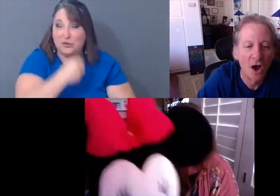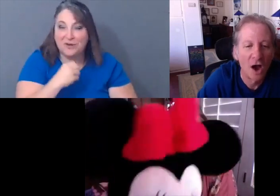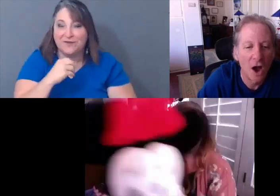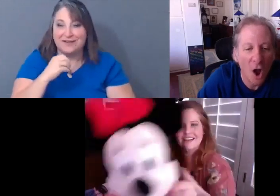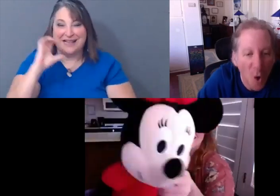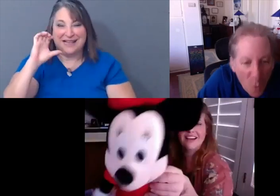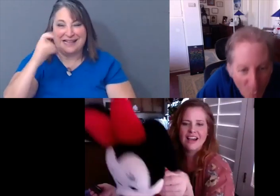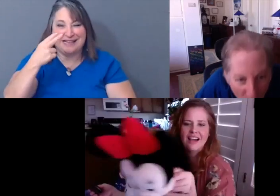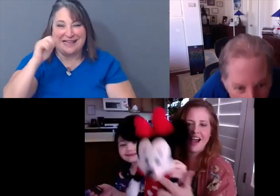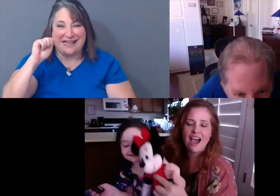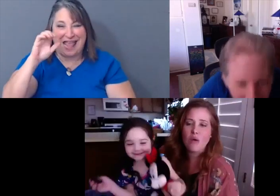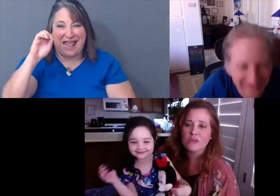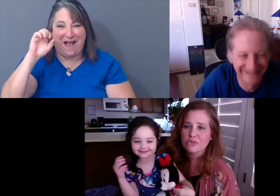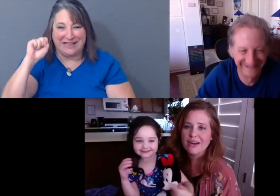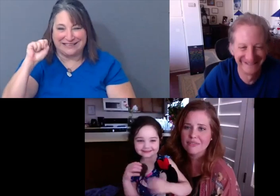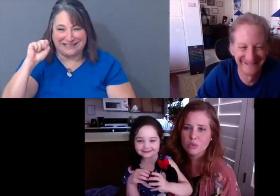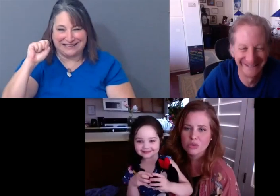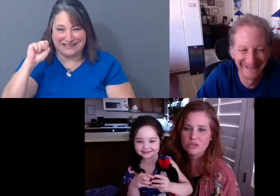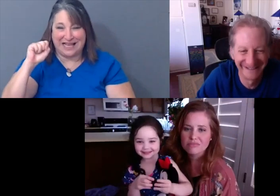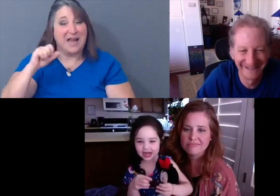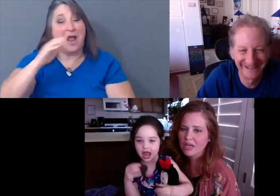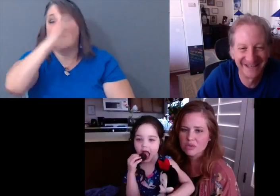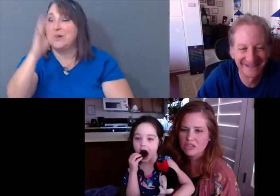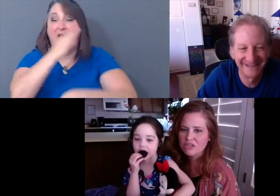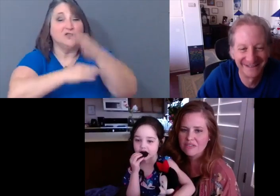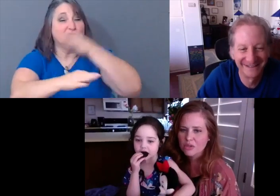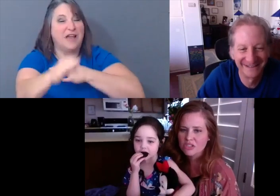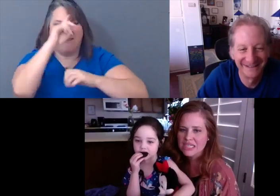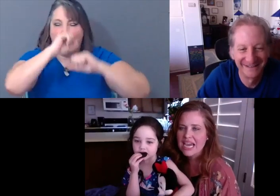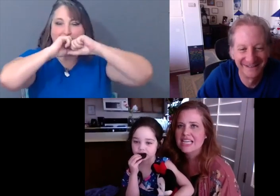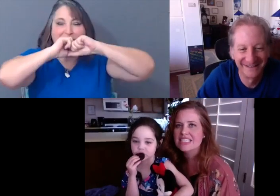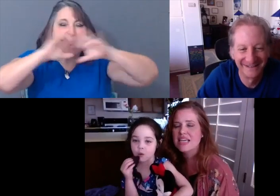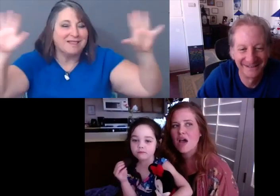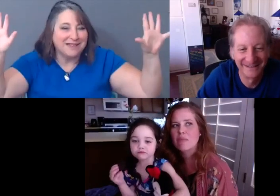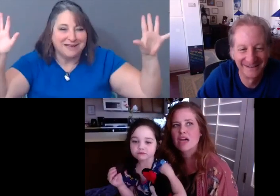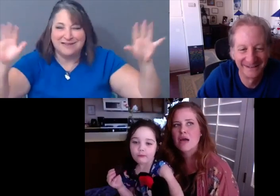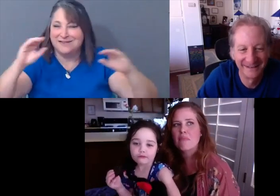And I wouldn't trade it for the world. I wouldn't trade it for the world.